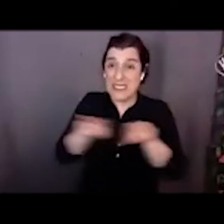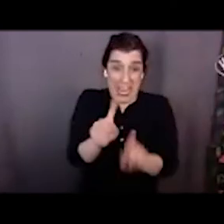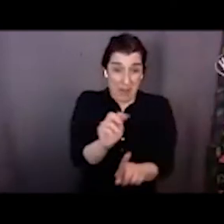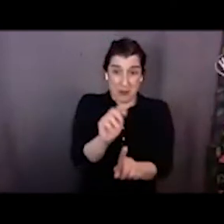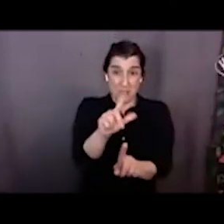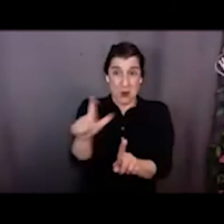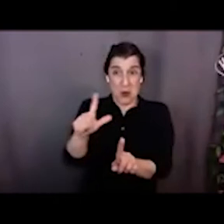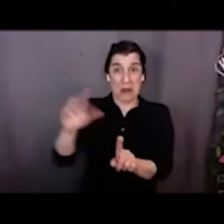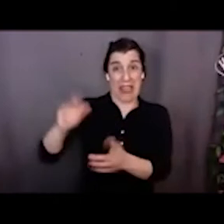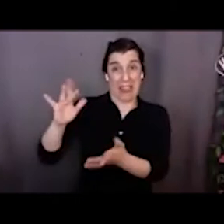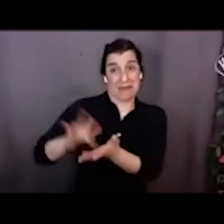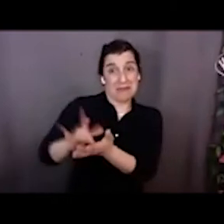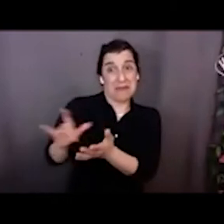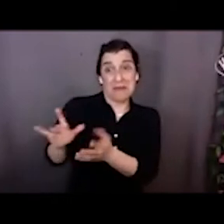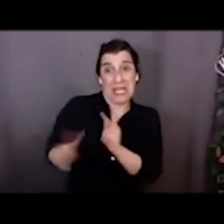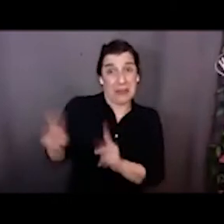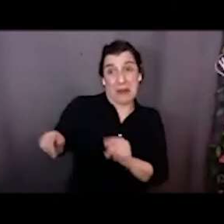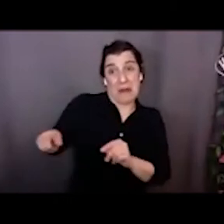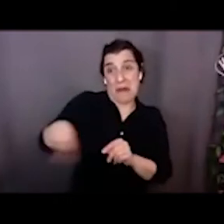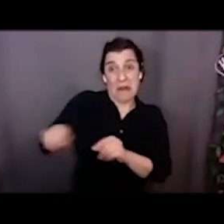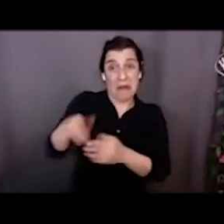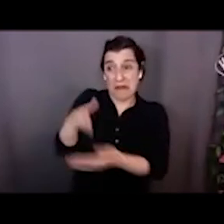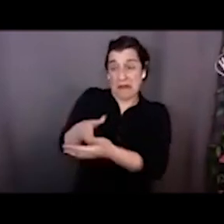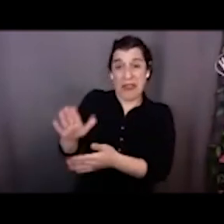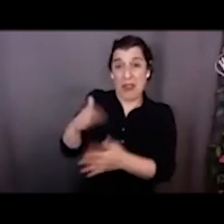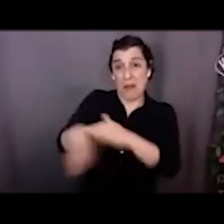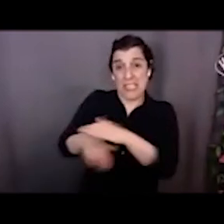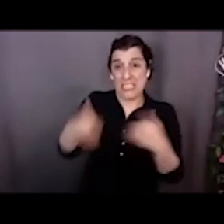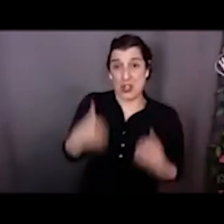human rights and some networks,